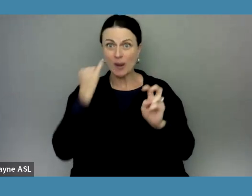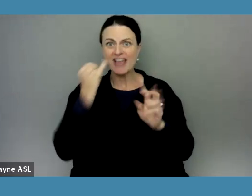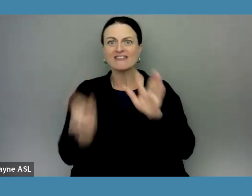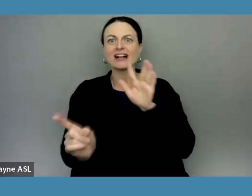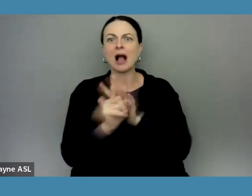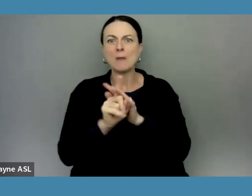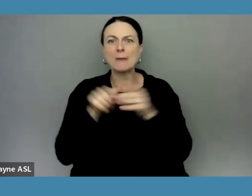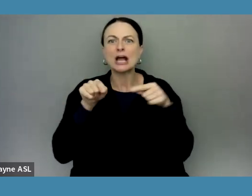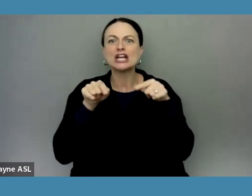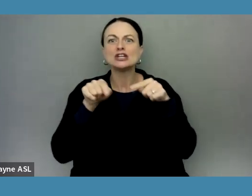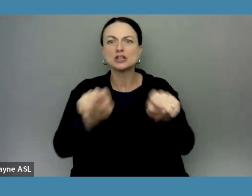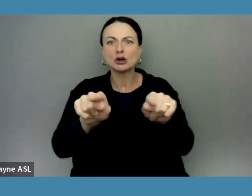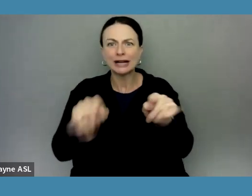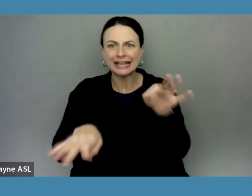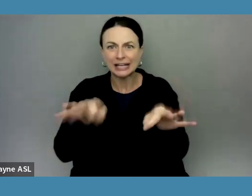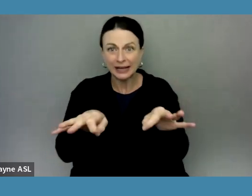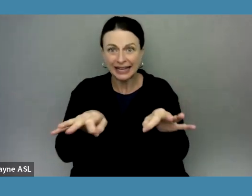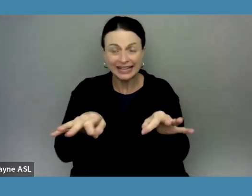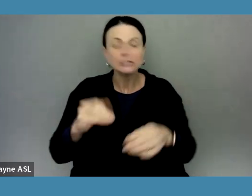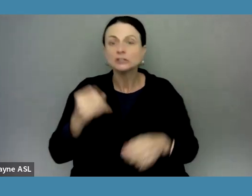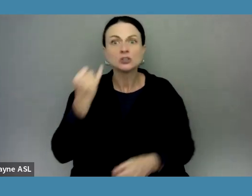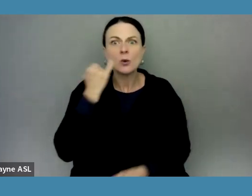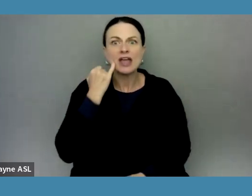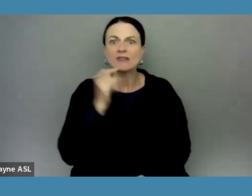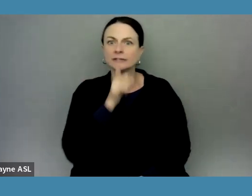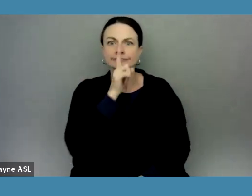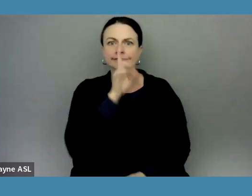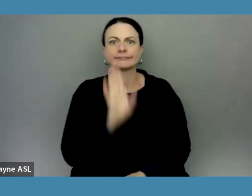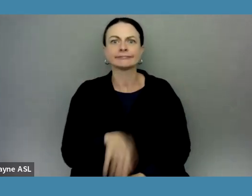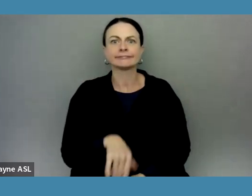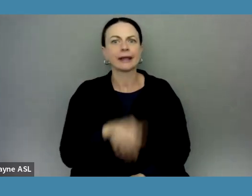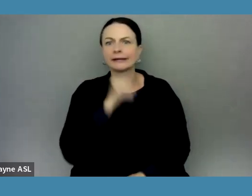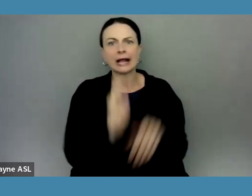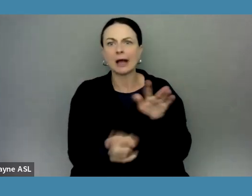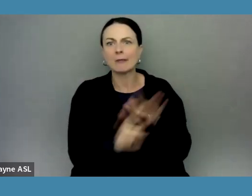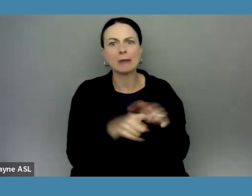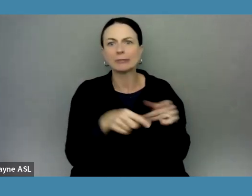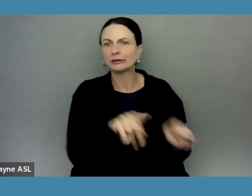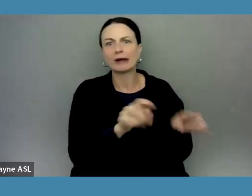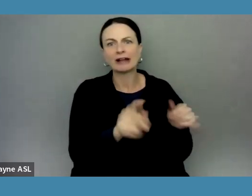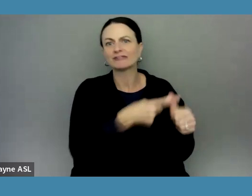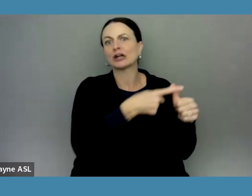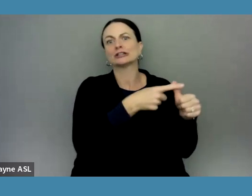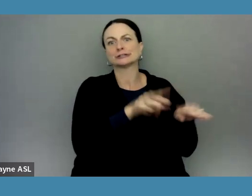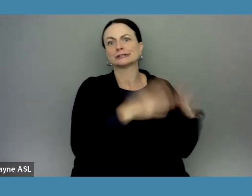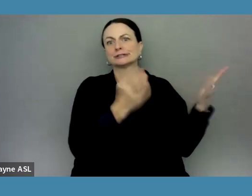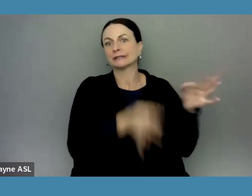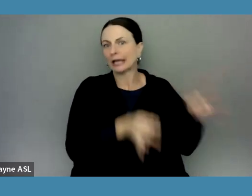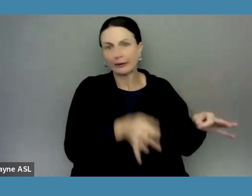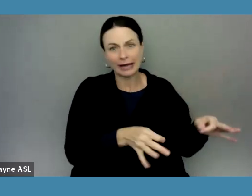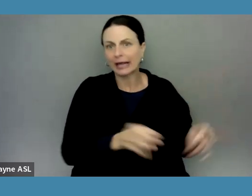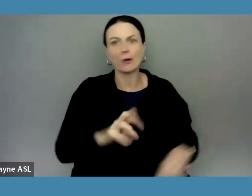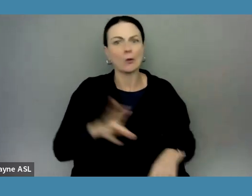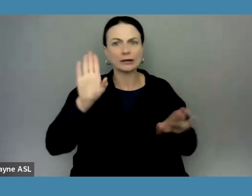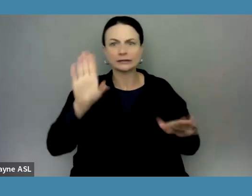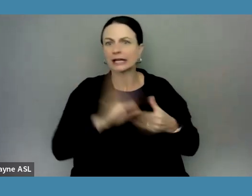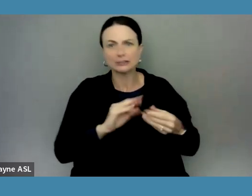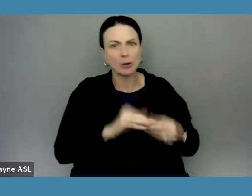So if it wasn't an issue that was talked about or testimony was elicited on